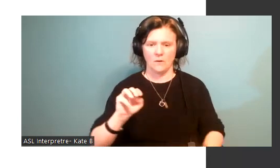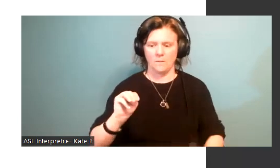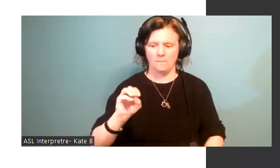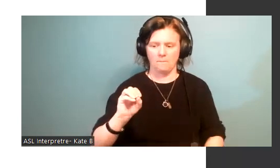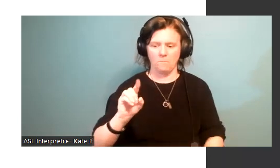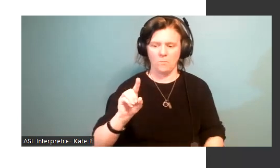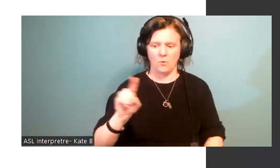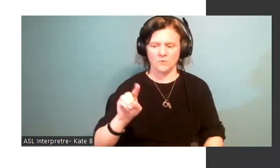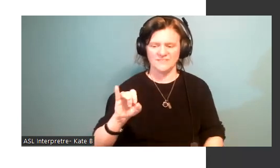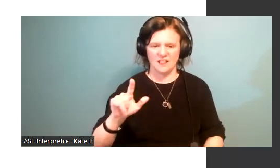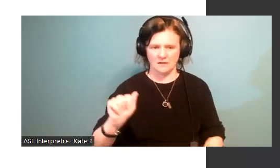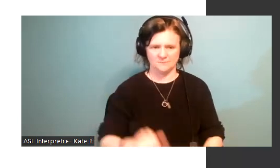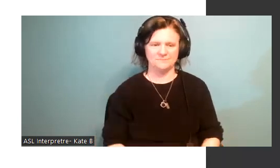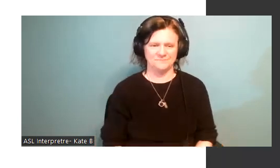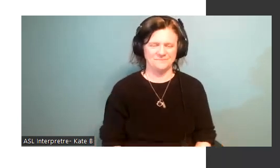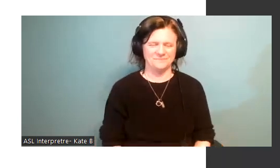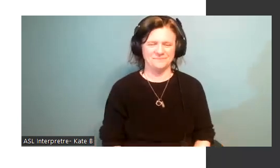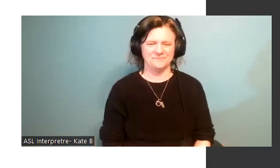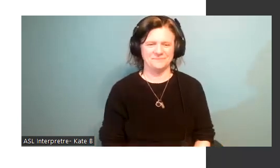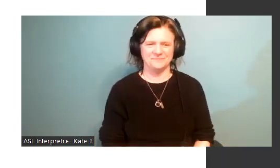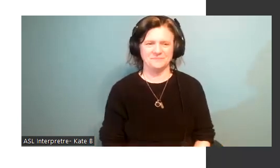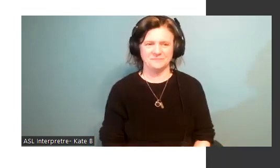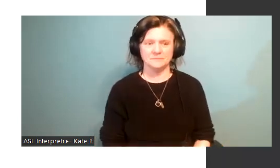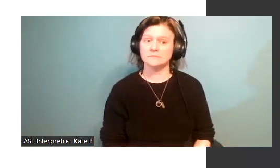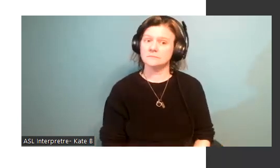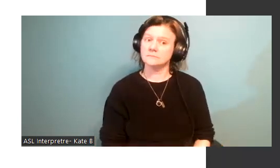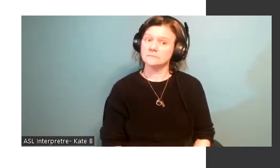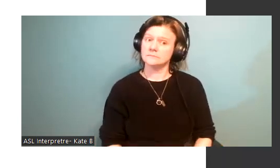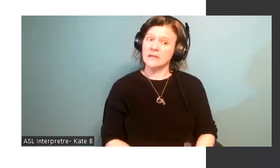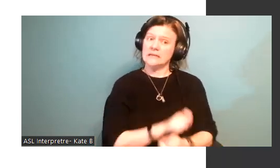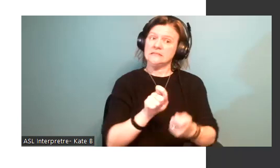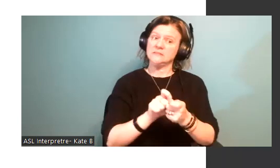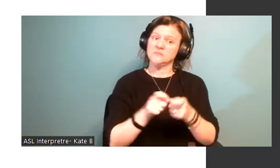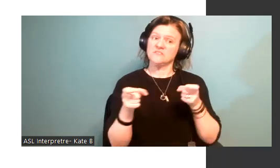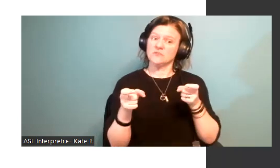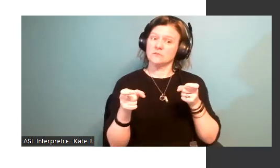example, a code example of doing an ARIA tab